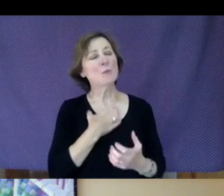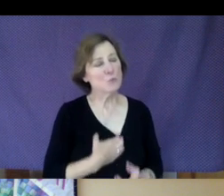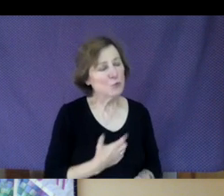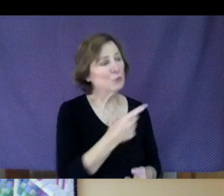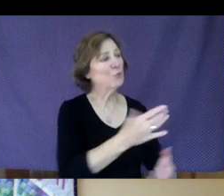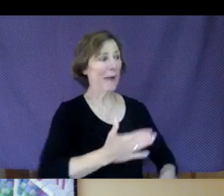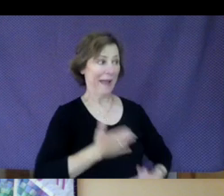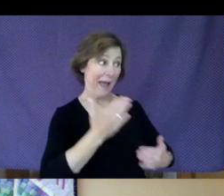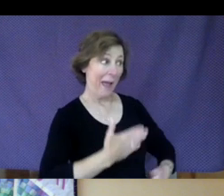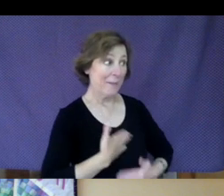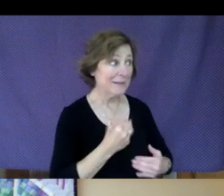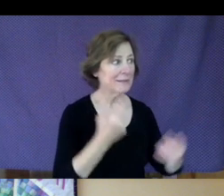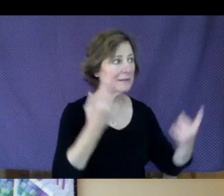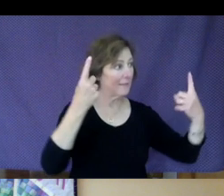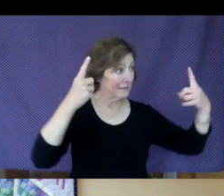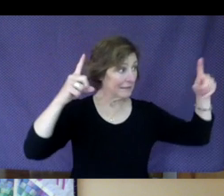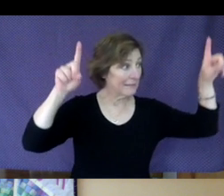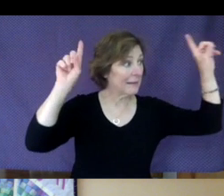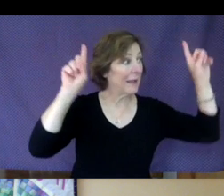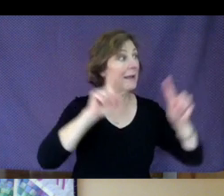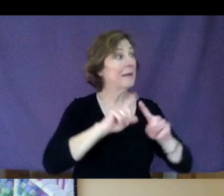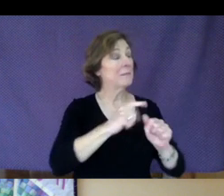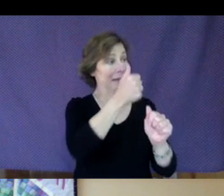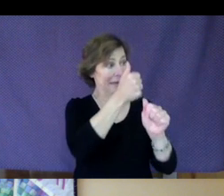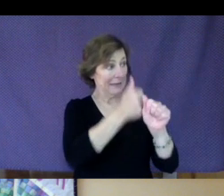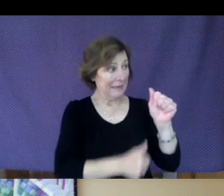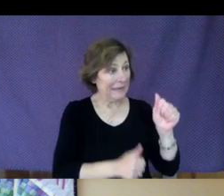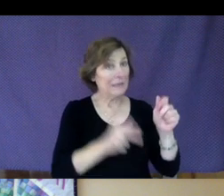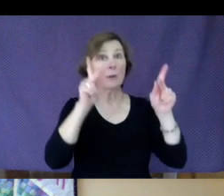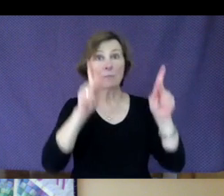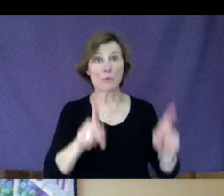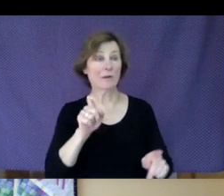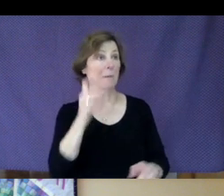But each person must experience life and learn for themselves